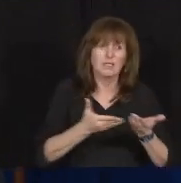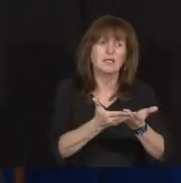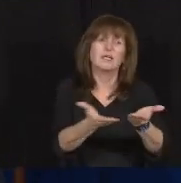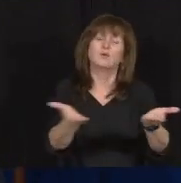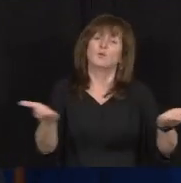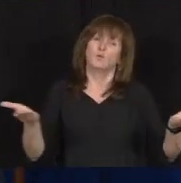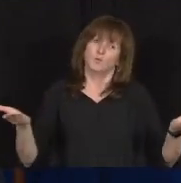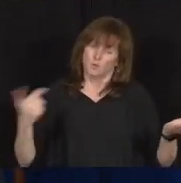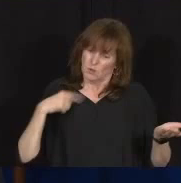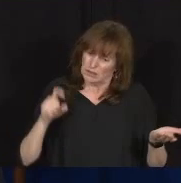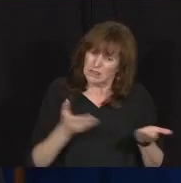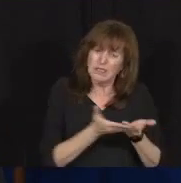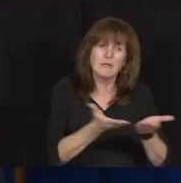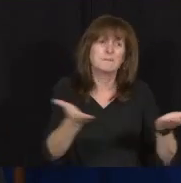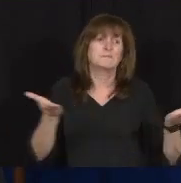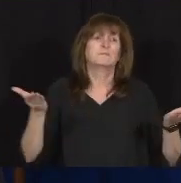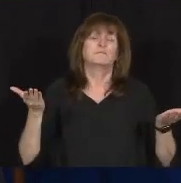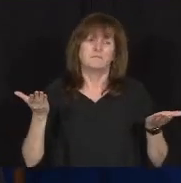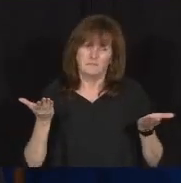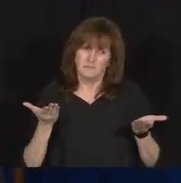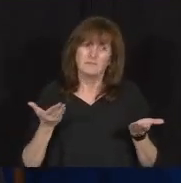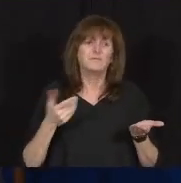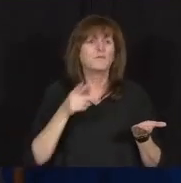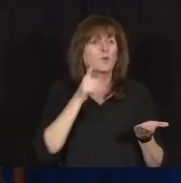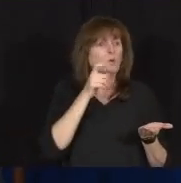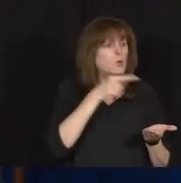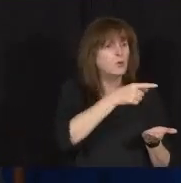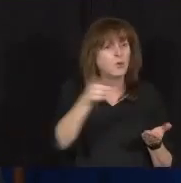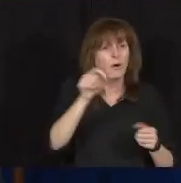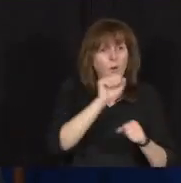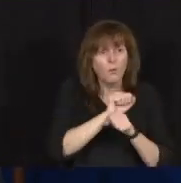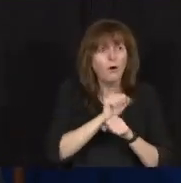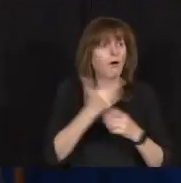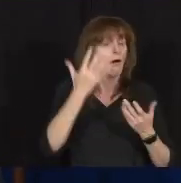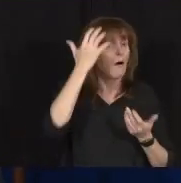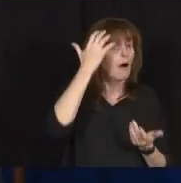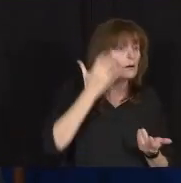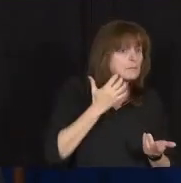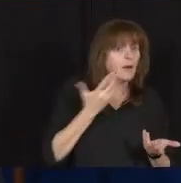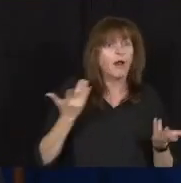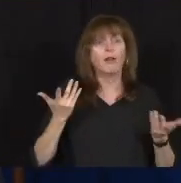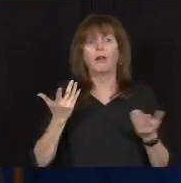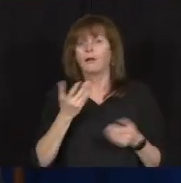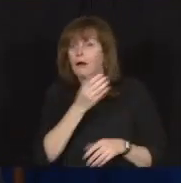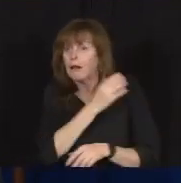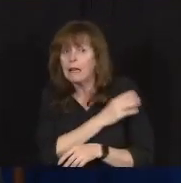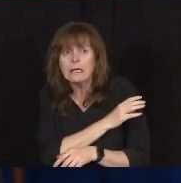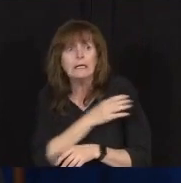on the front lines, for those working in our hospitals, clinics a nd assessment centers.